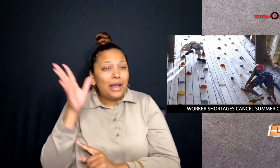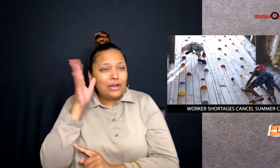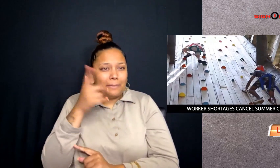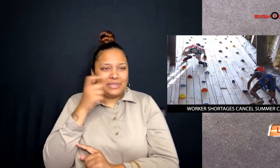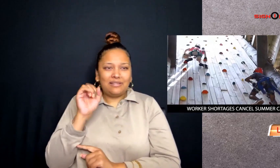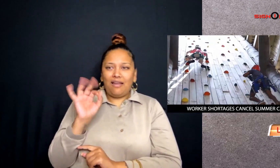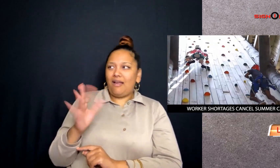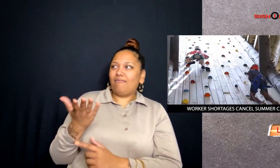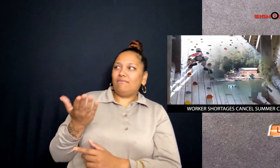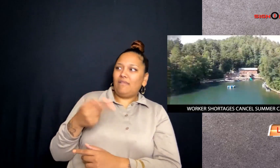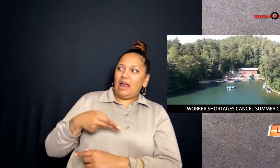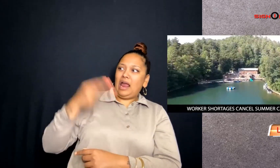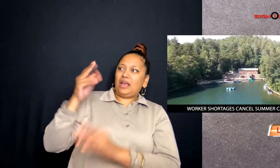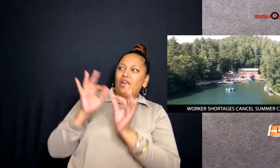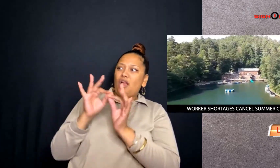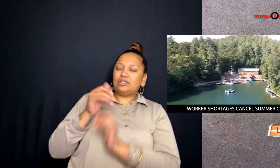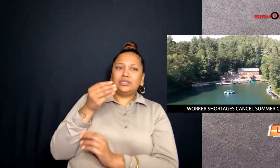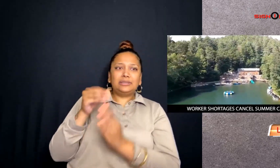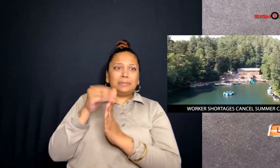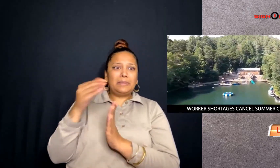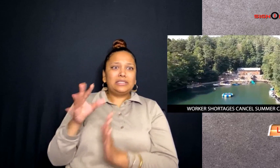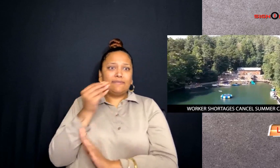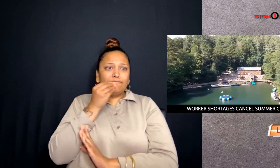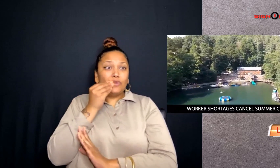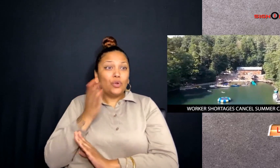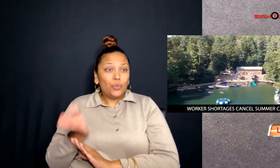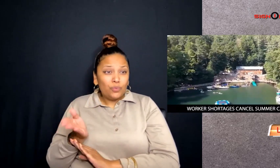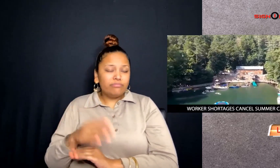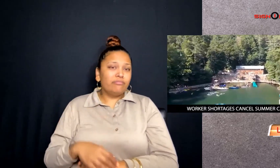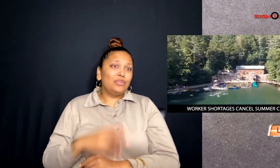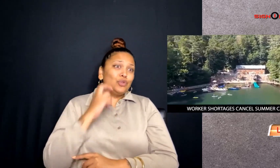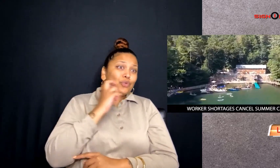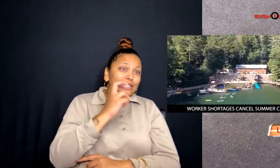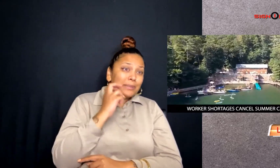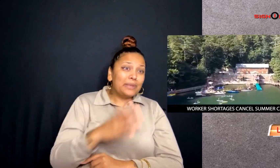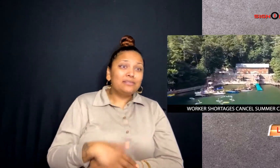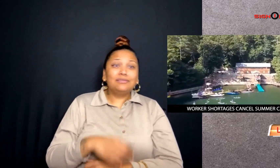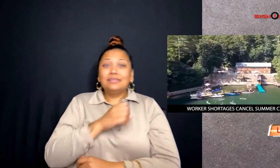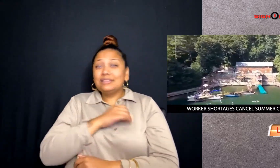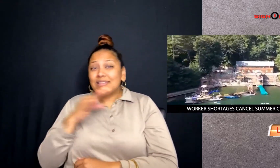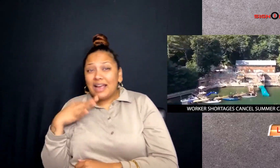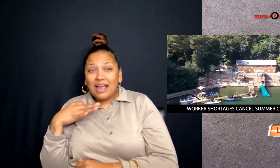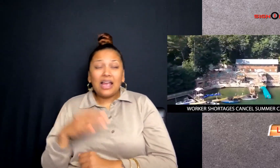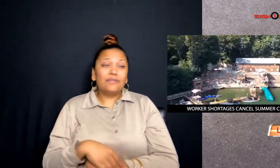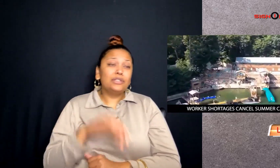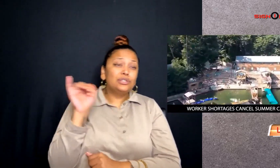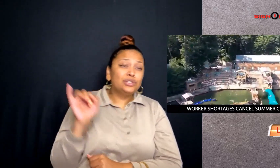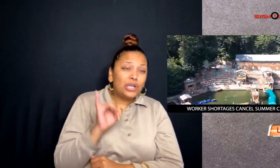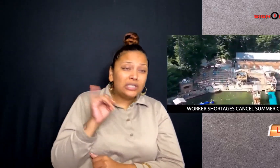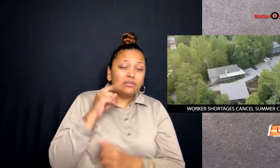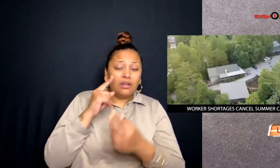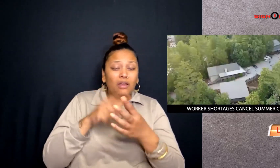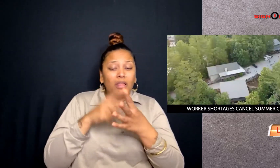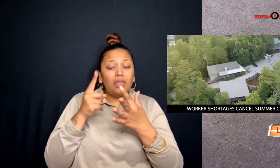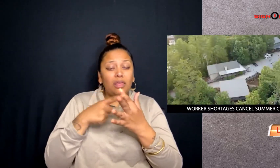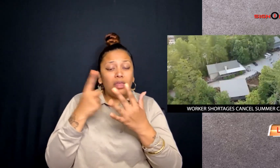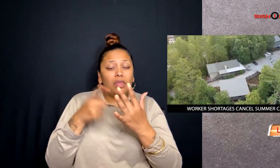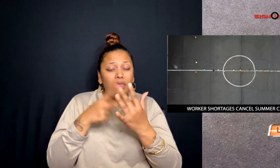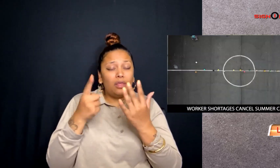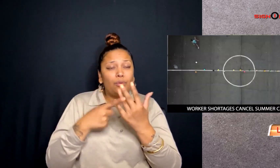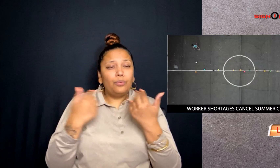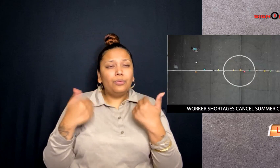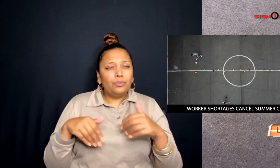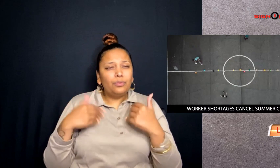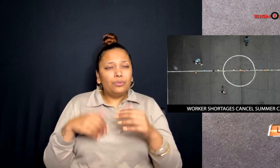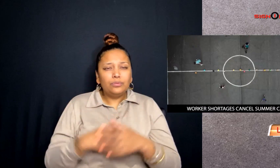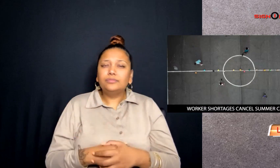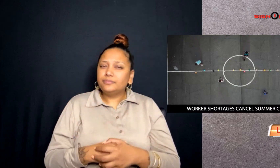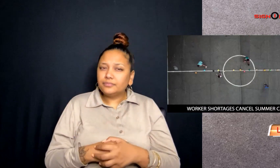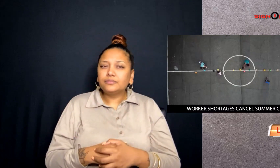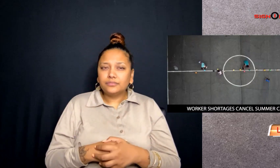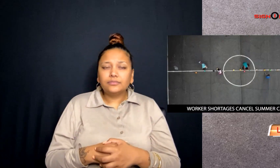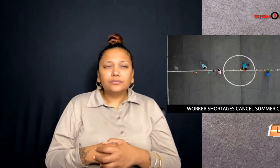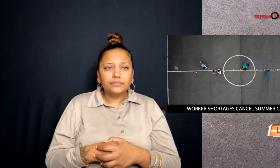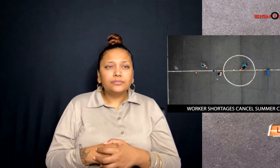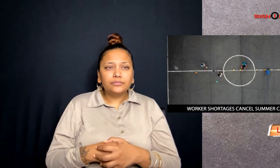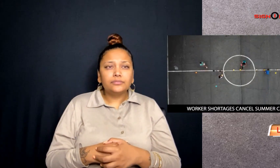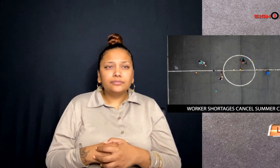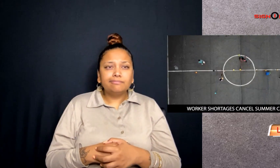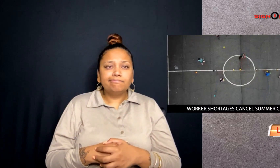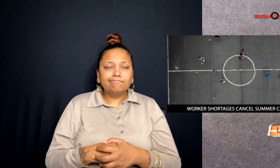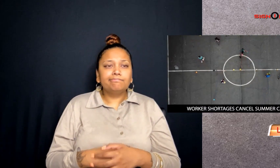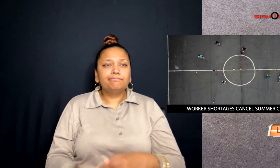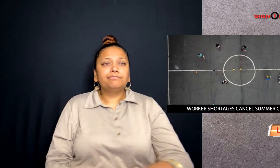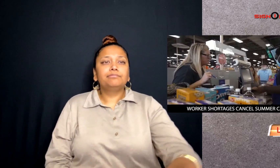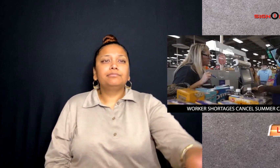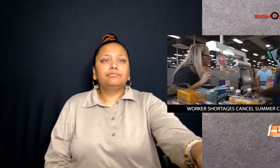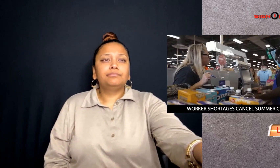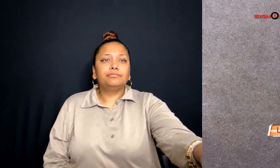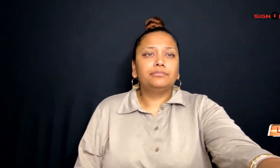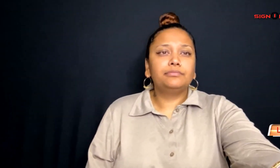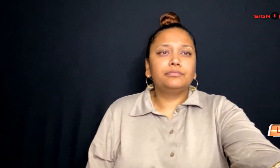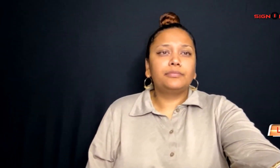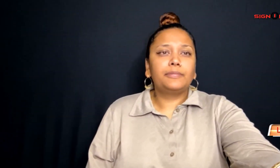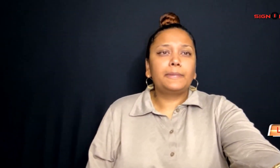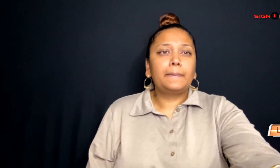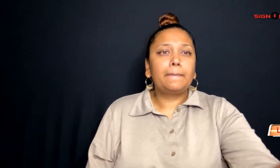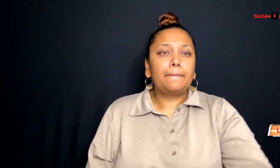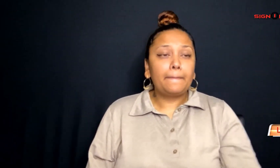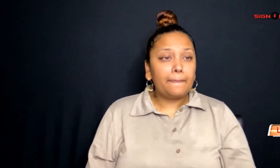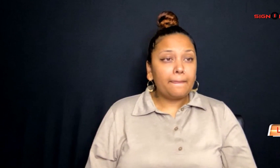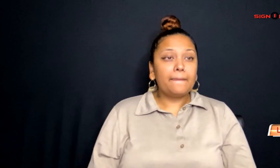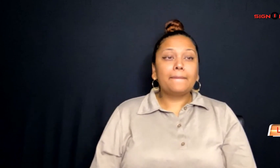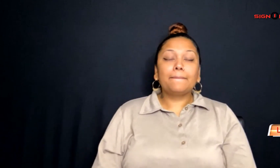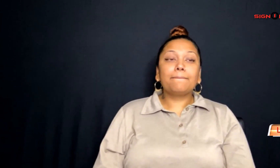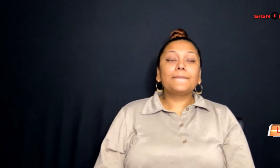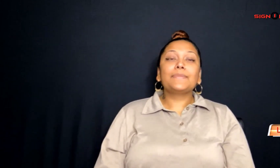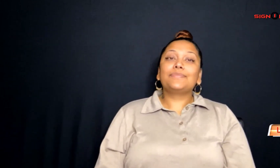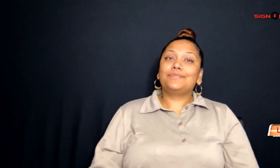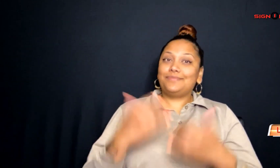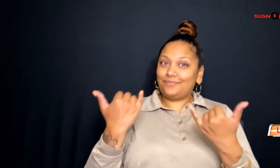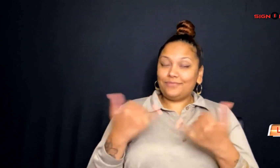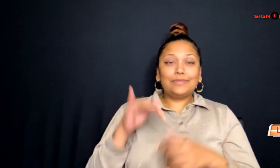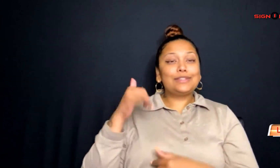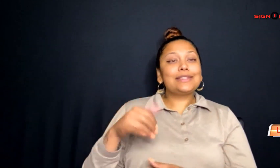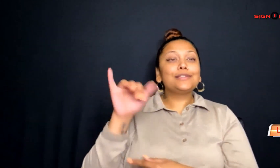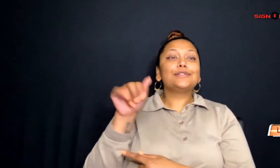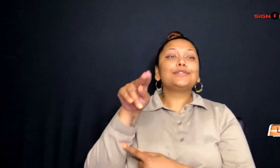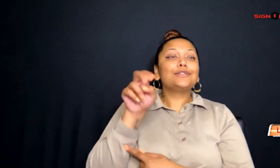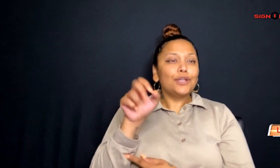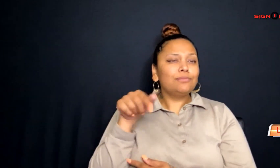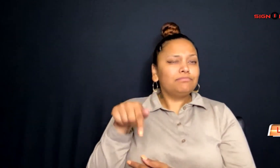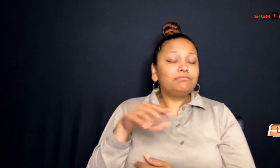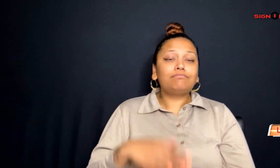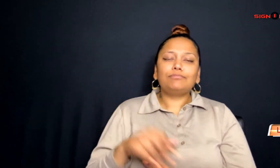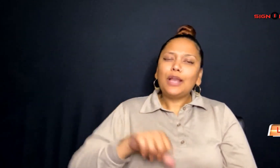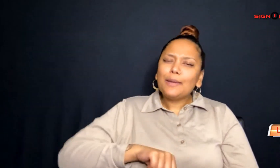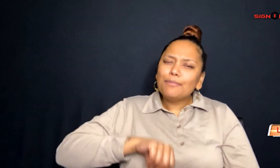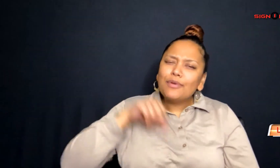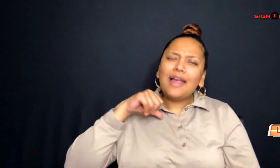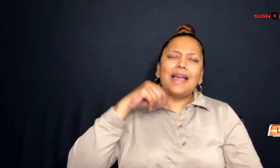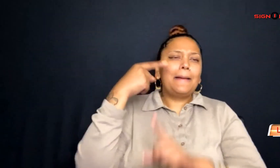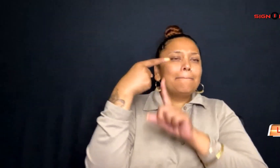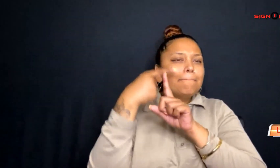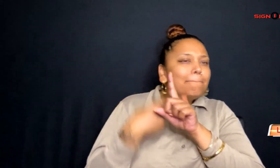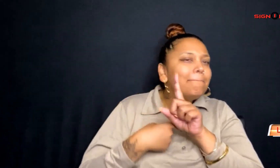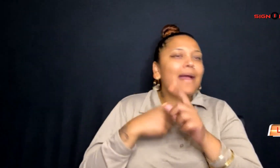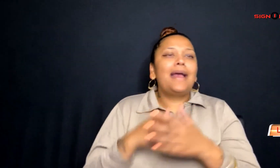additional cost to parents because of higher prices for food transportation staff and insurance